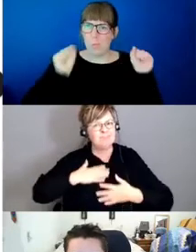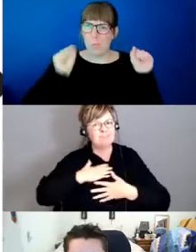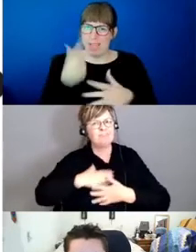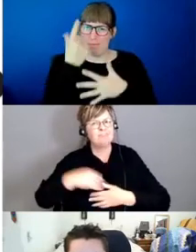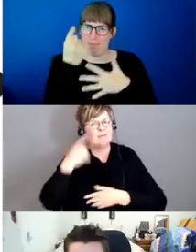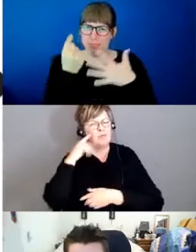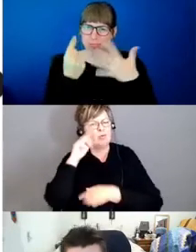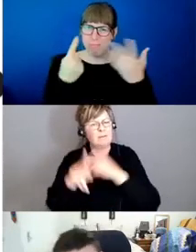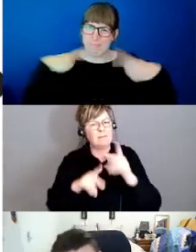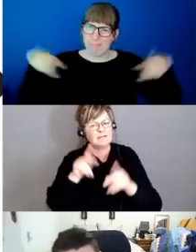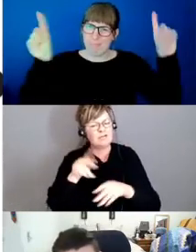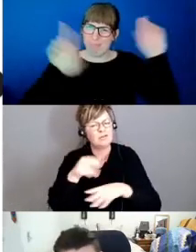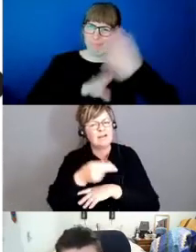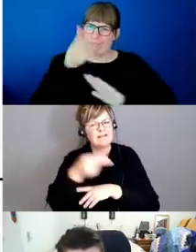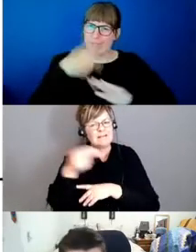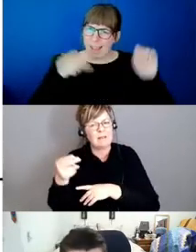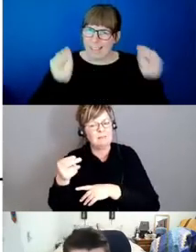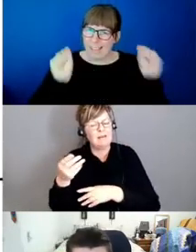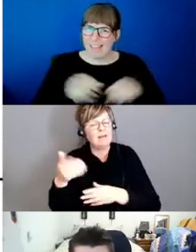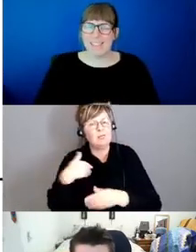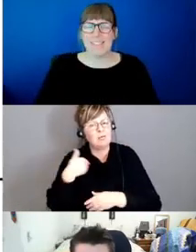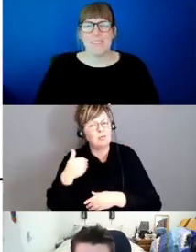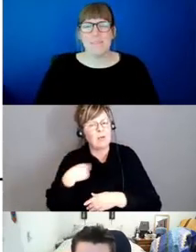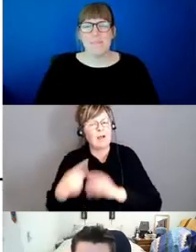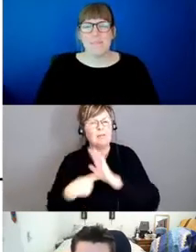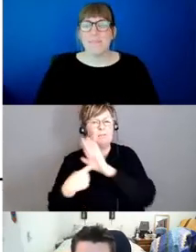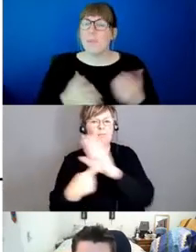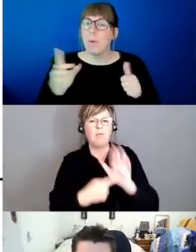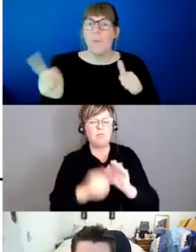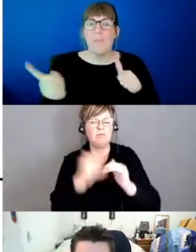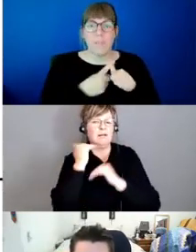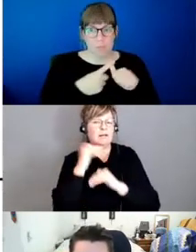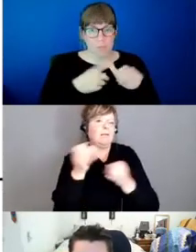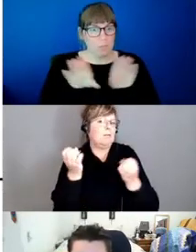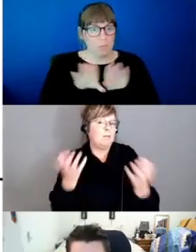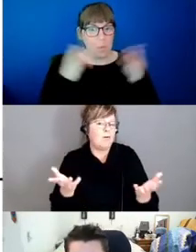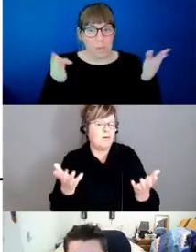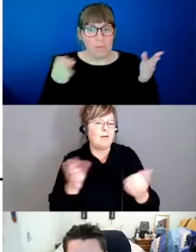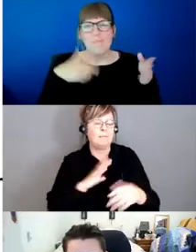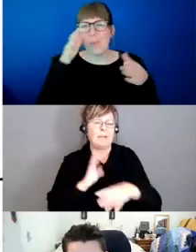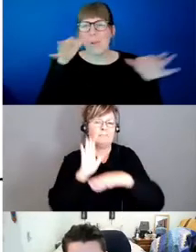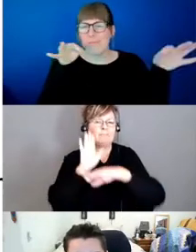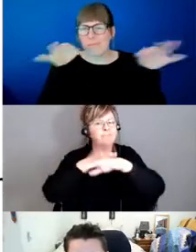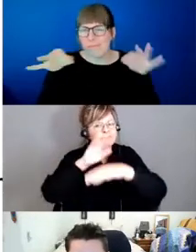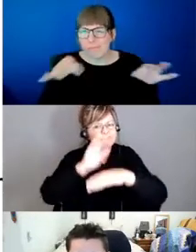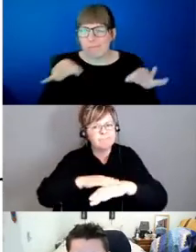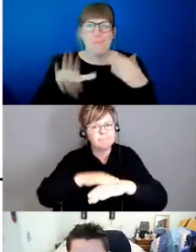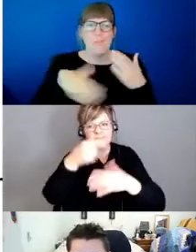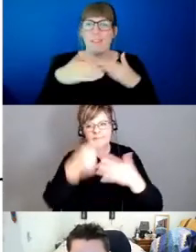OF HOUSEKEEPING TO START. I'LL BE GOING OVER OUR ACCESSIBILITY COMPONENTS AND AGENDA FOR